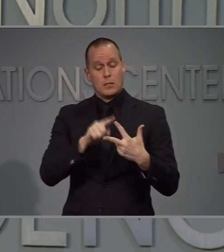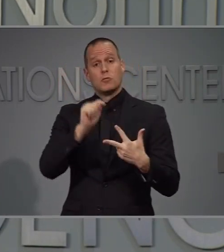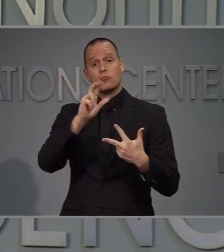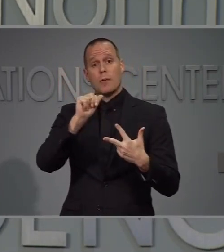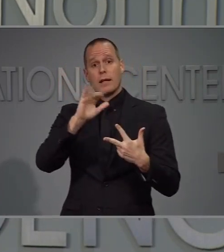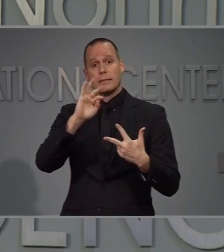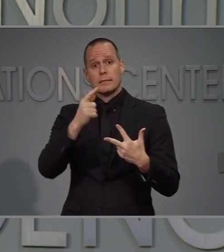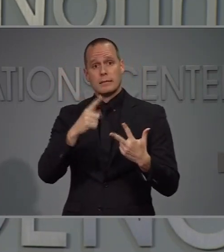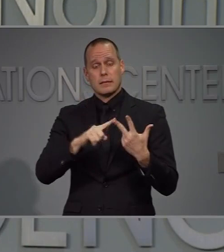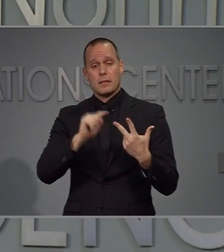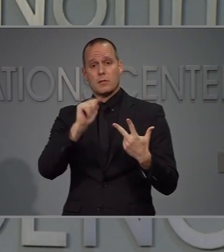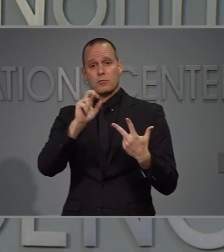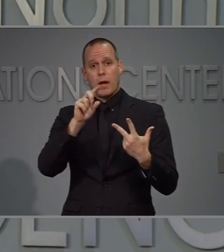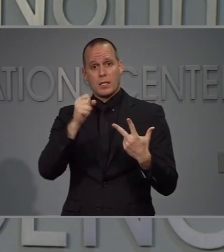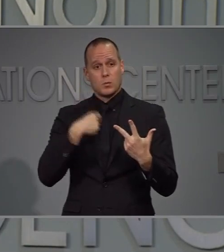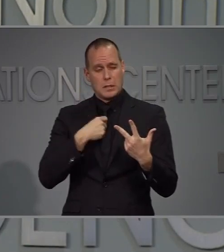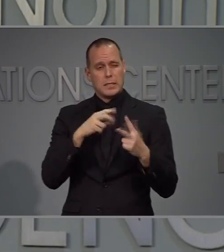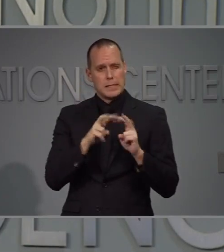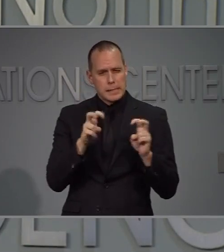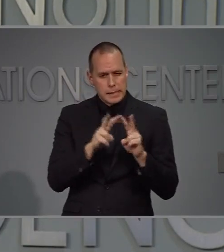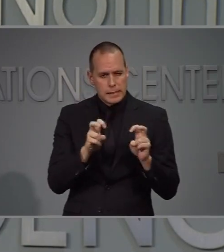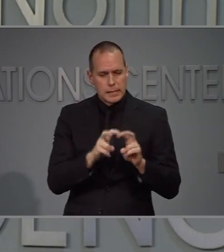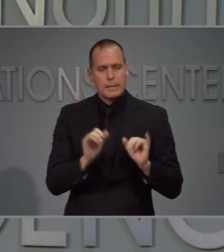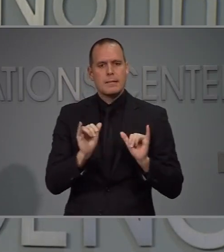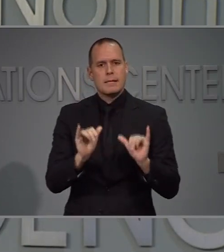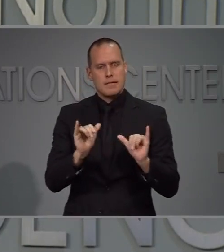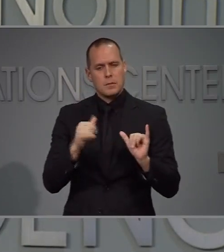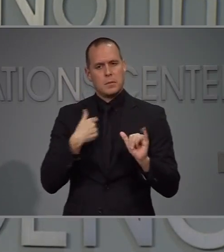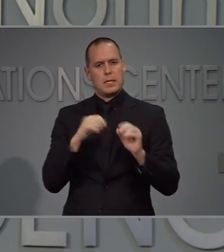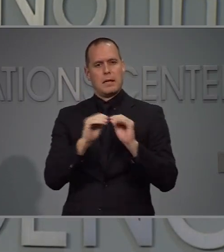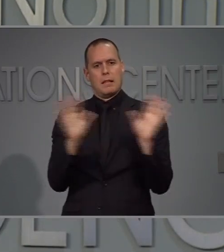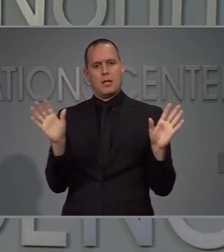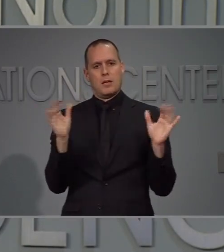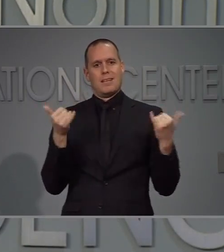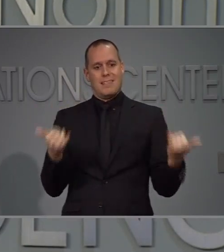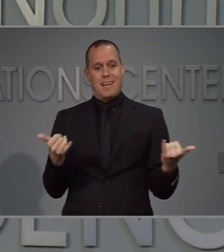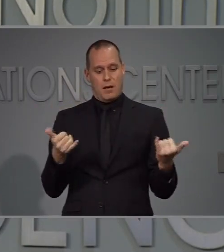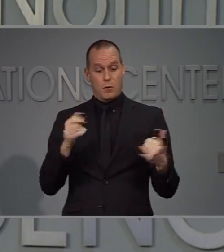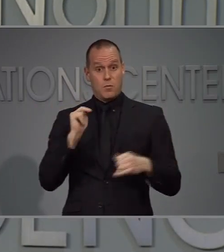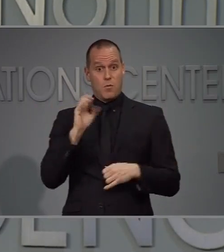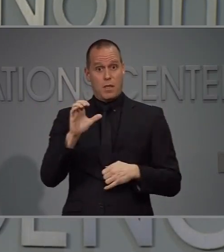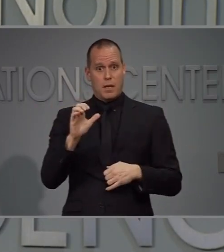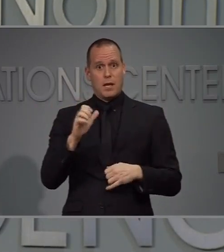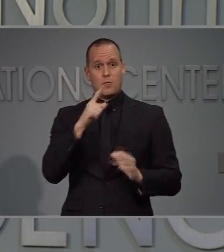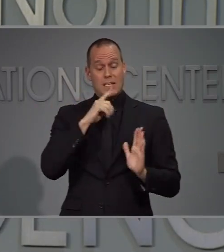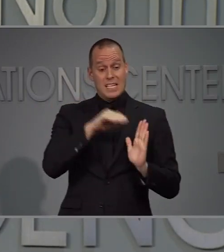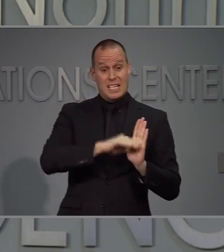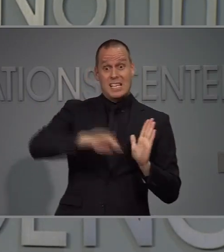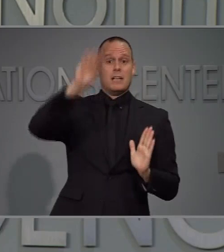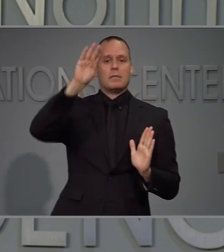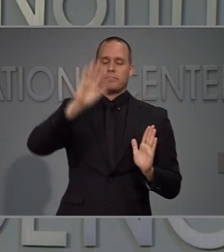GUIDANCE AND OUR PLAN. AFTER A THOROUGH ANALYSIS. THE DETAILS OF TESTING TRACING